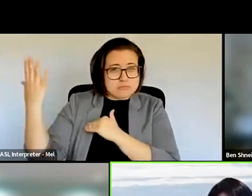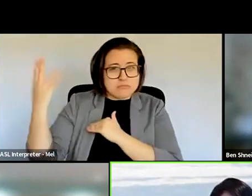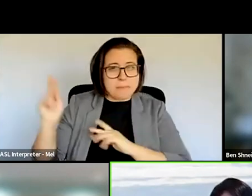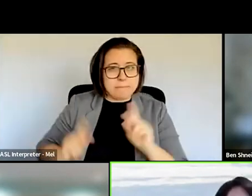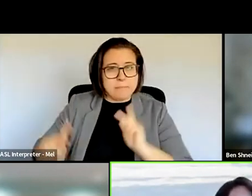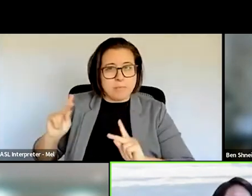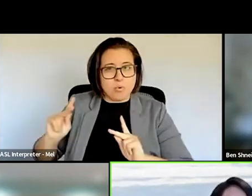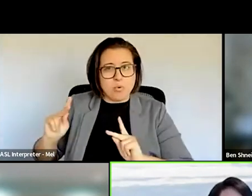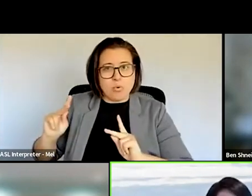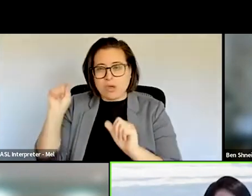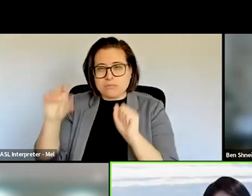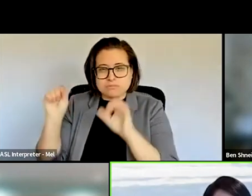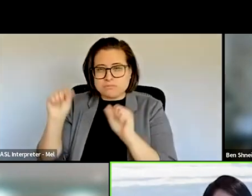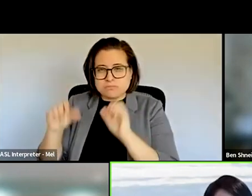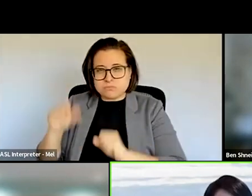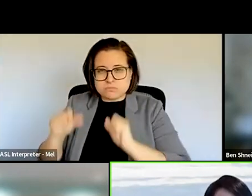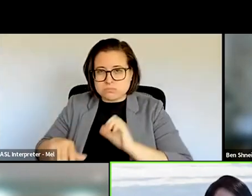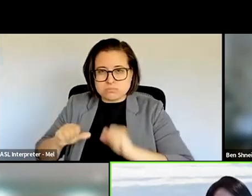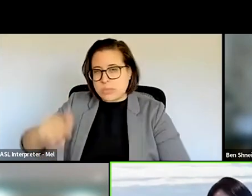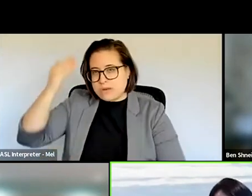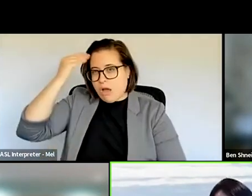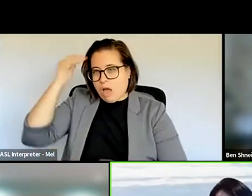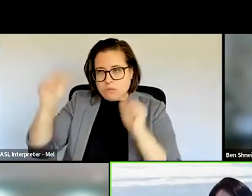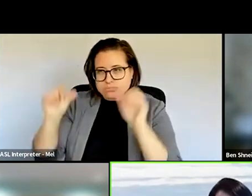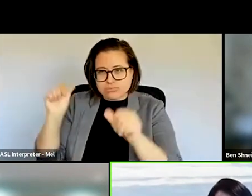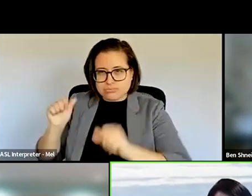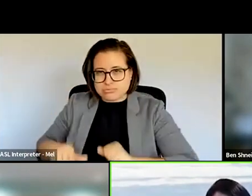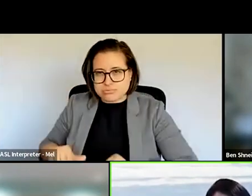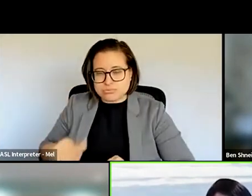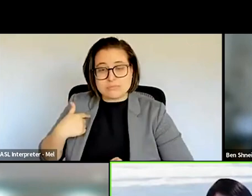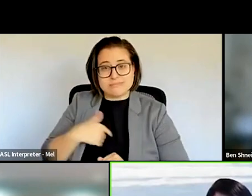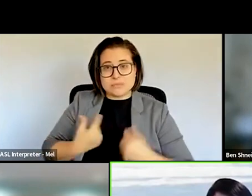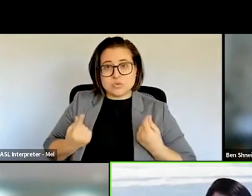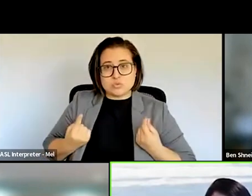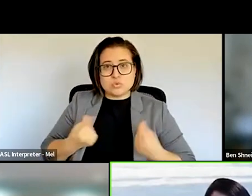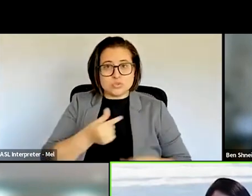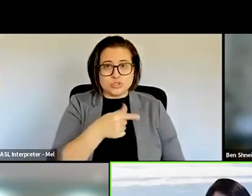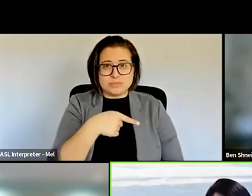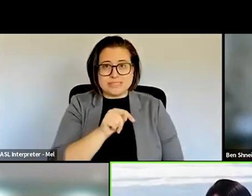contributed to create this knowledge base and what we need to do is to ground the GPT-3 so that when